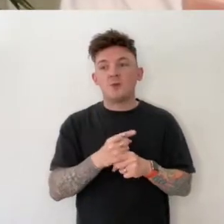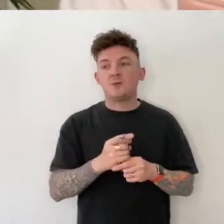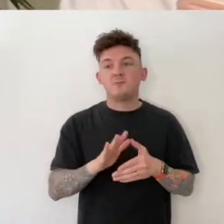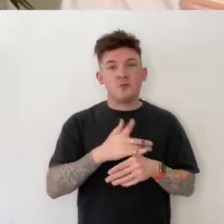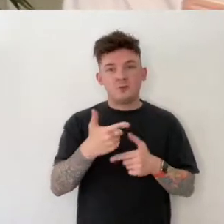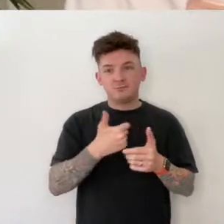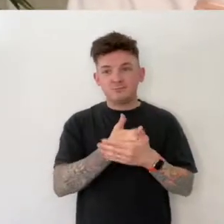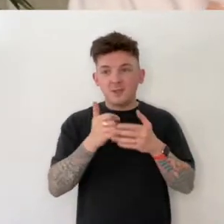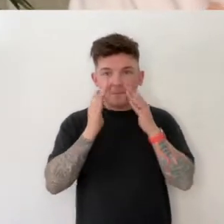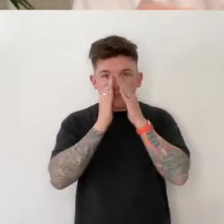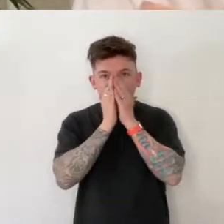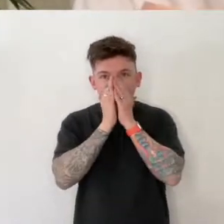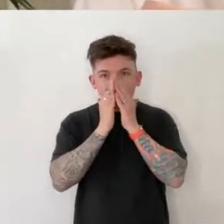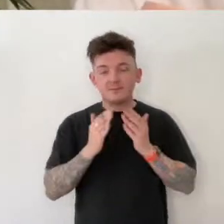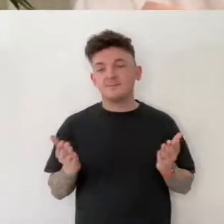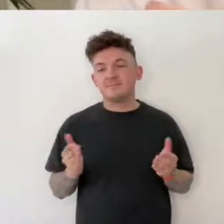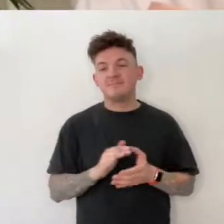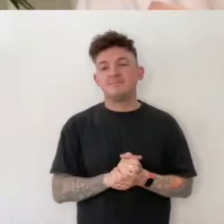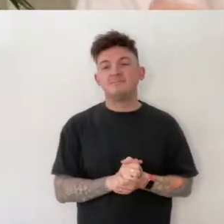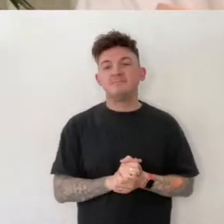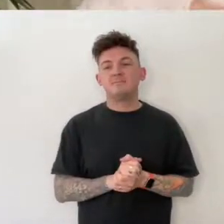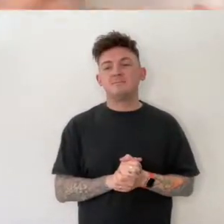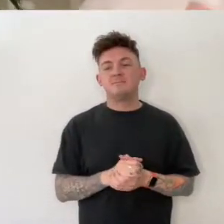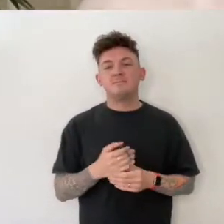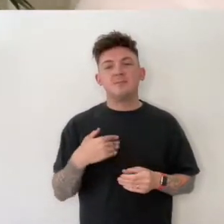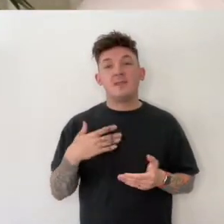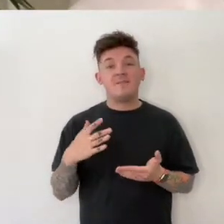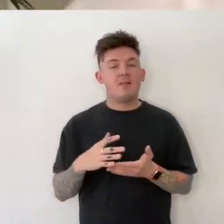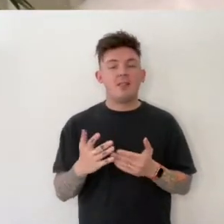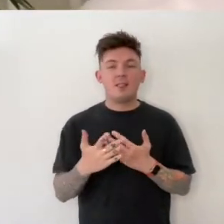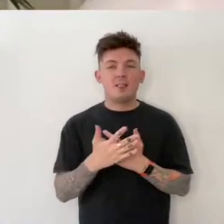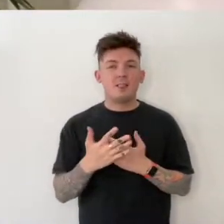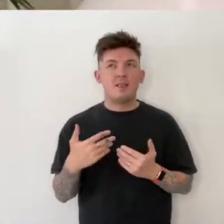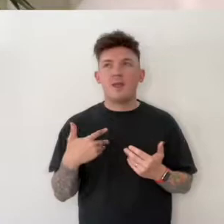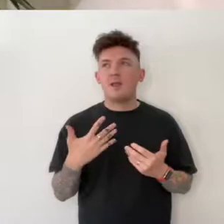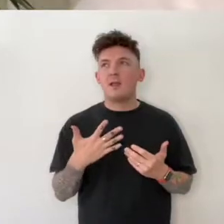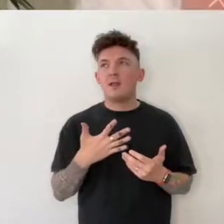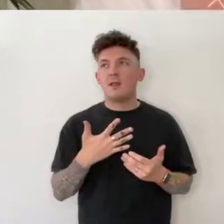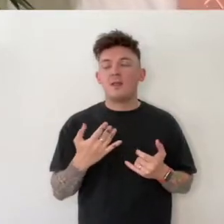wherever they may be. i just find putting makeup on so therapeutic. you'll probably